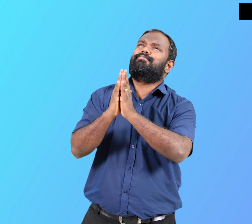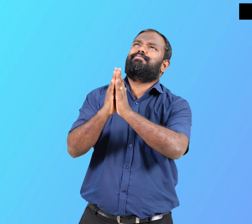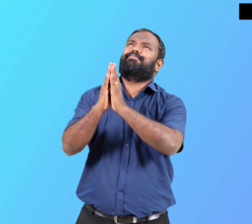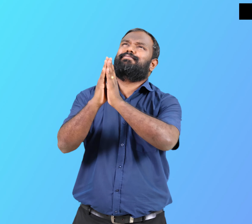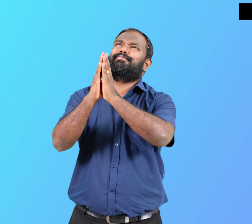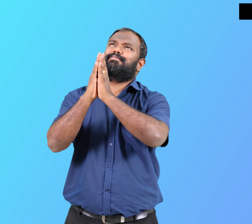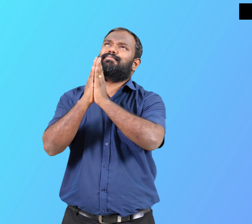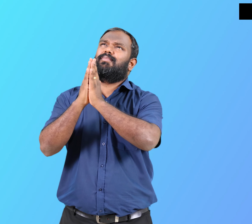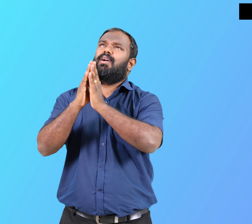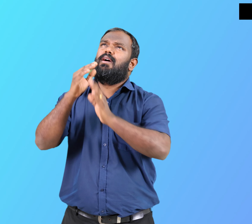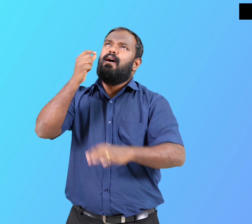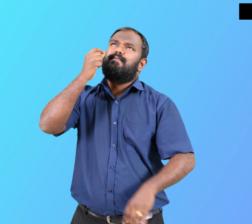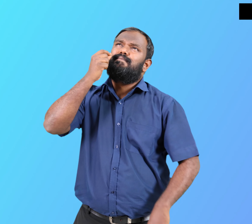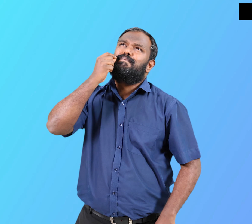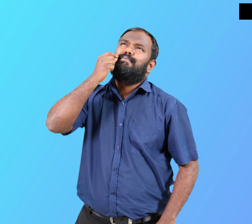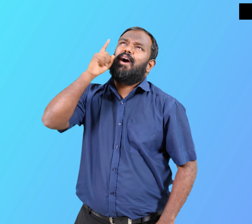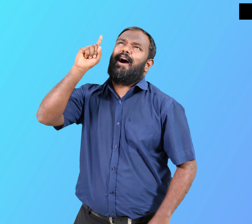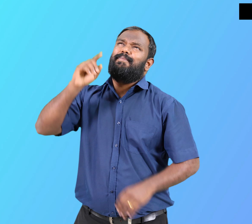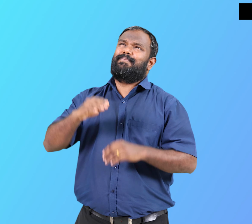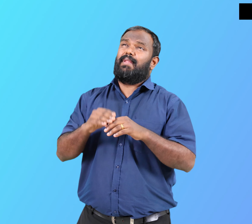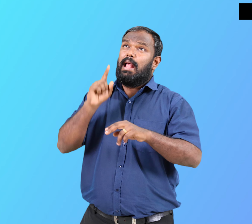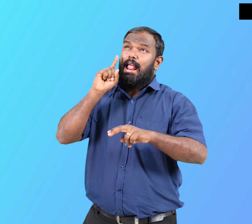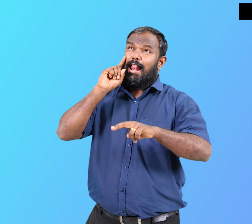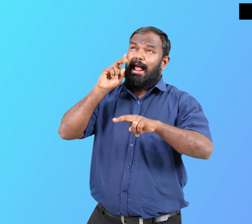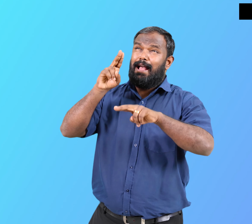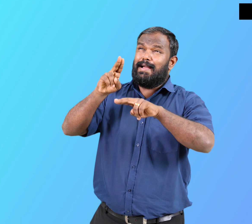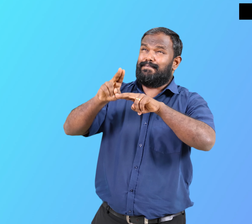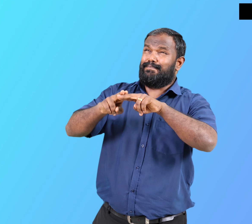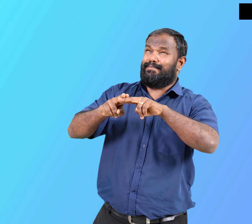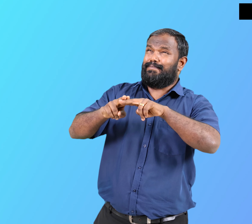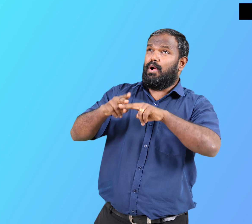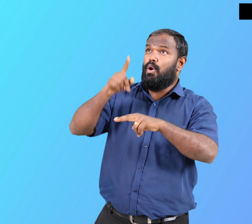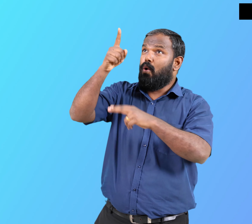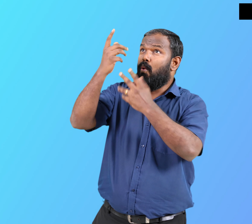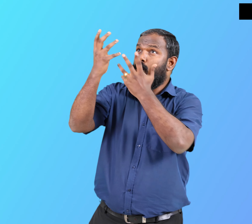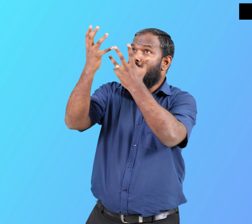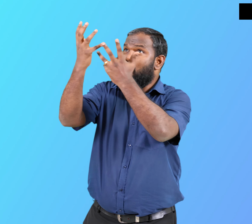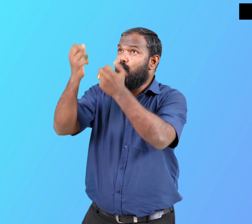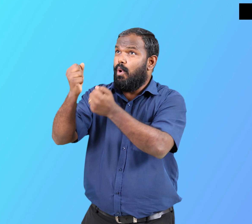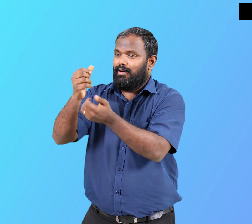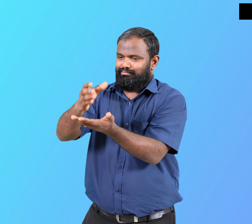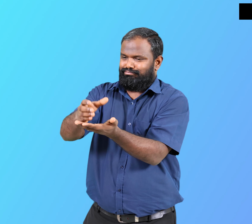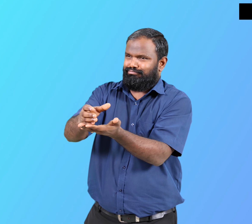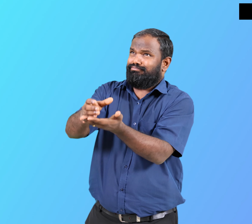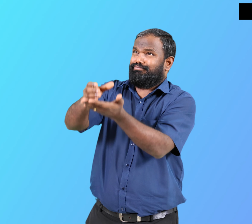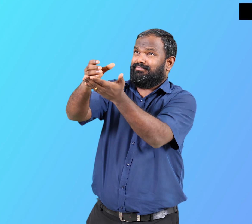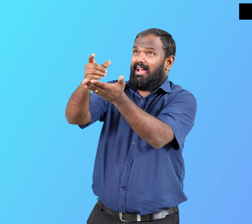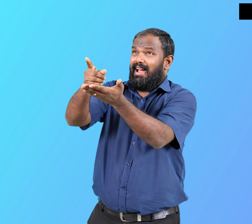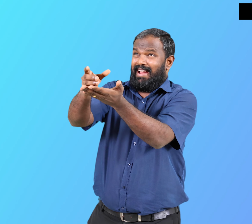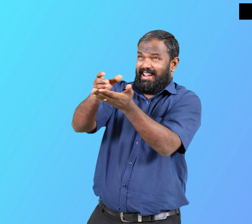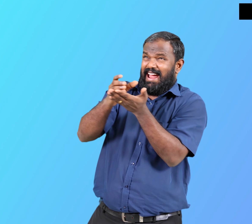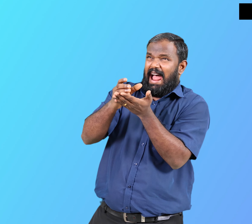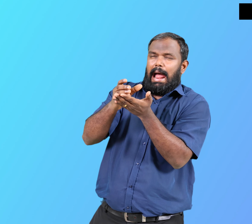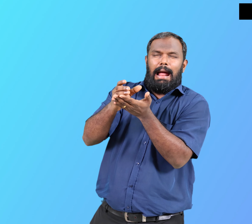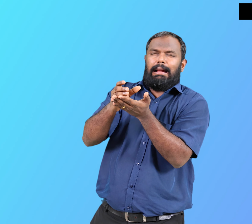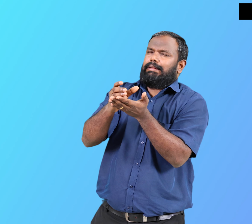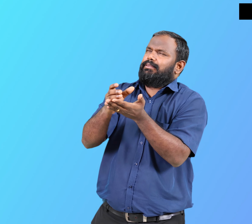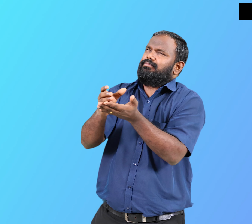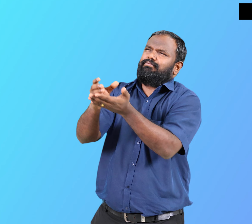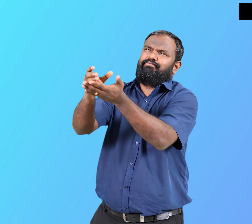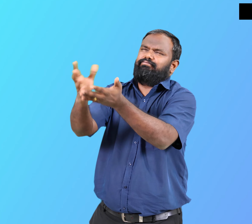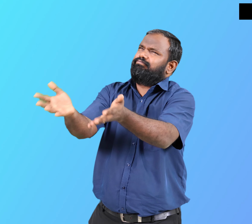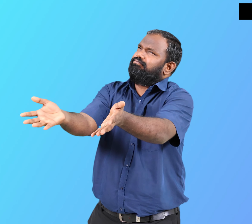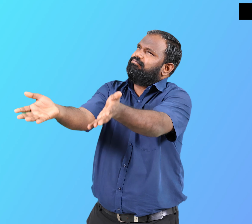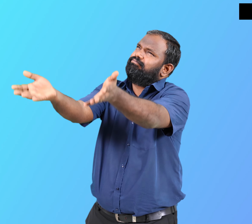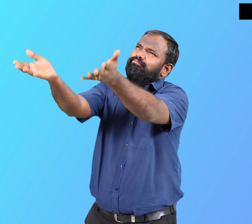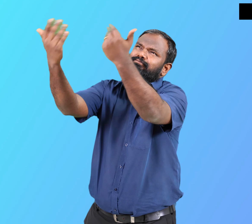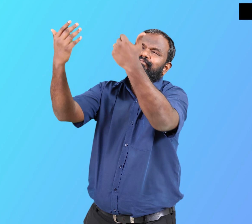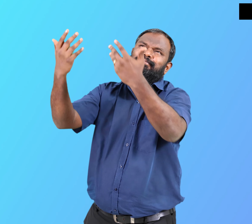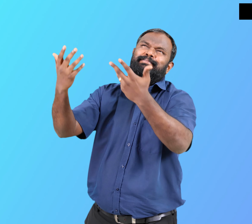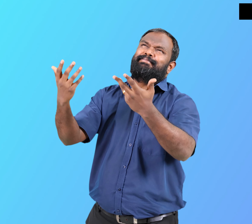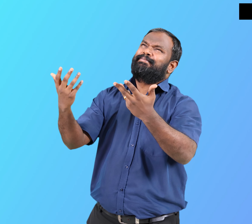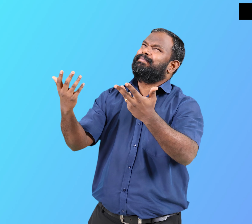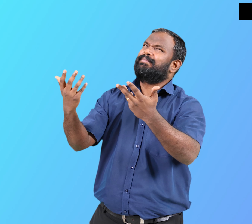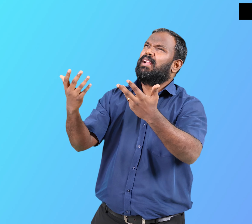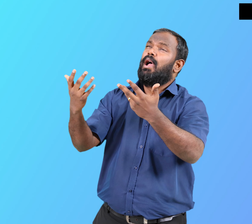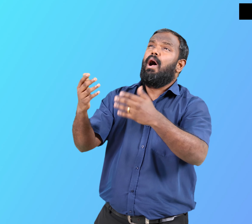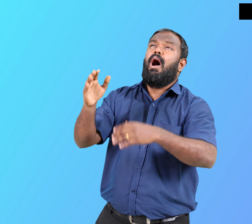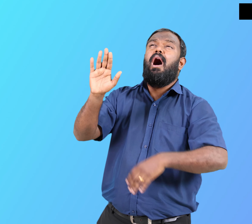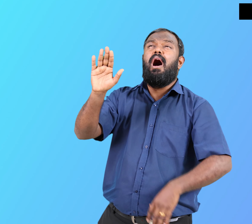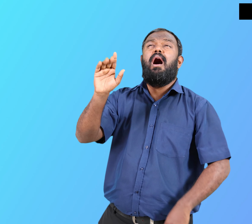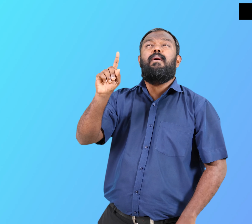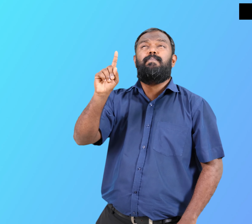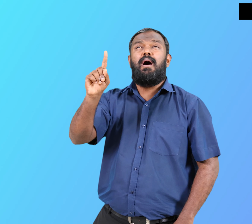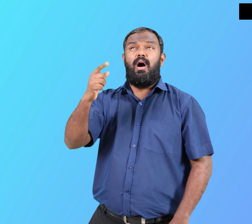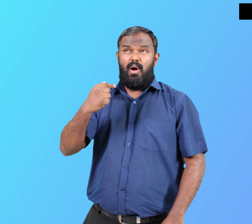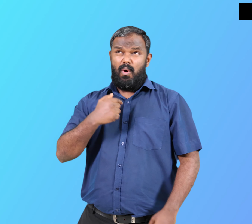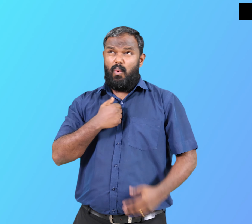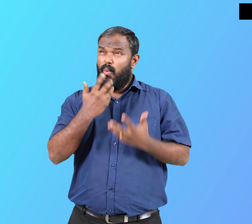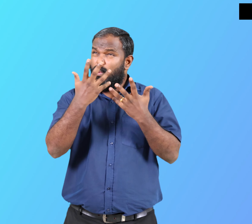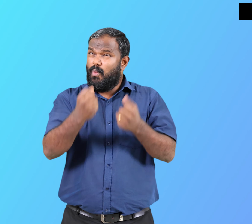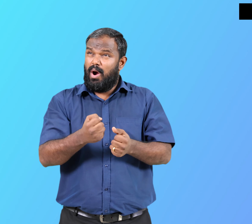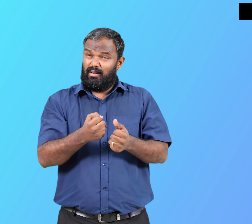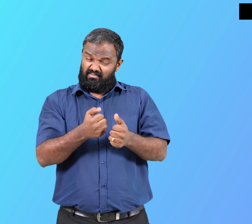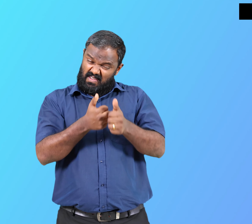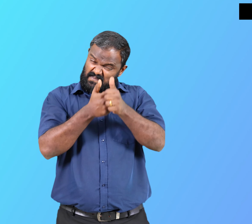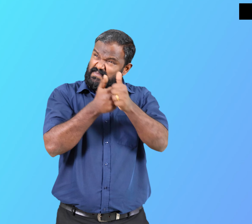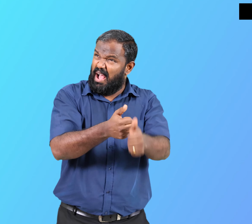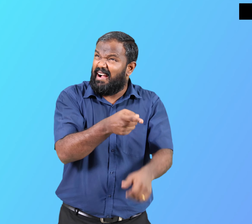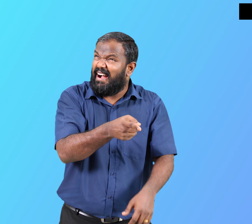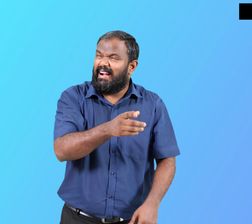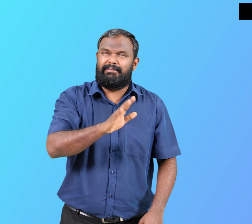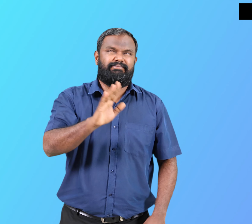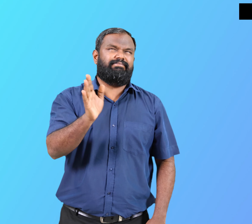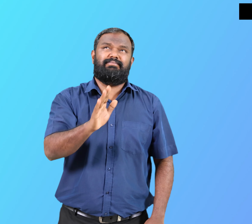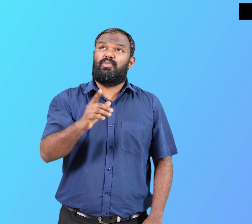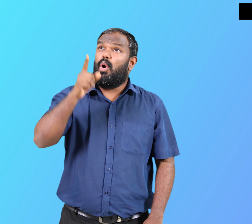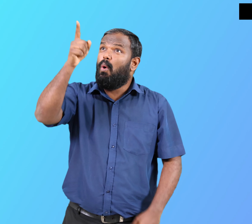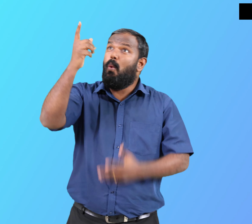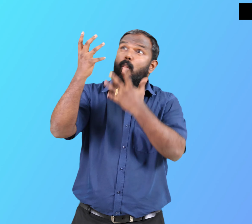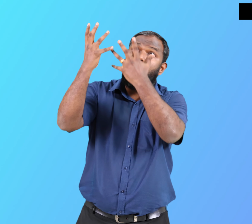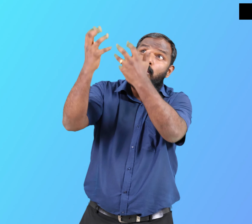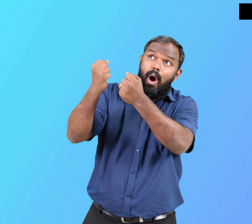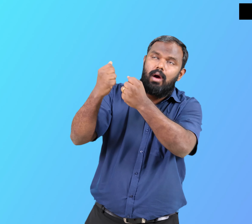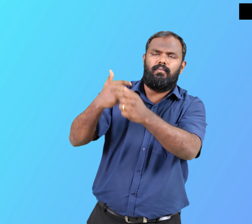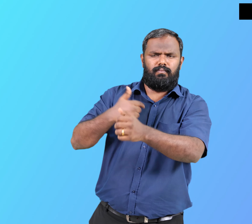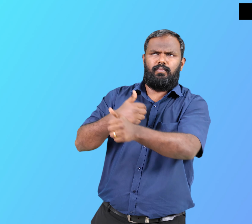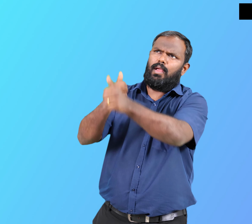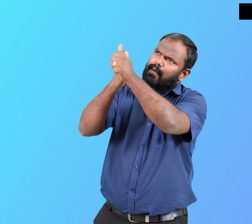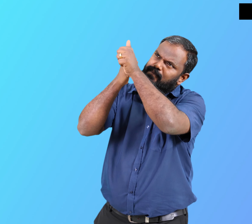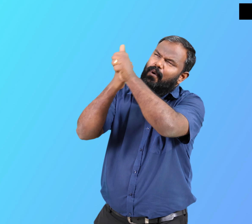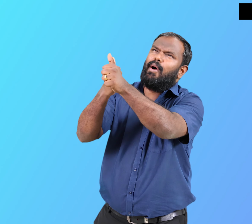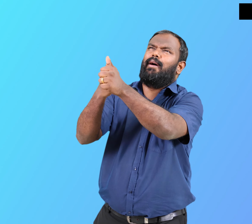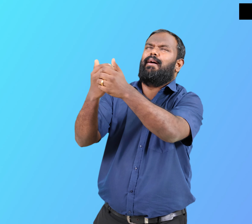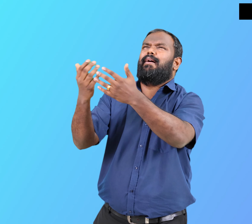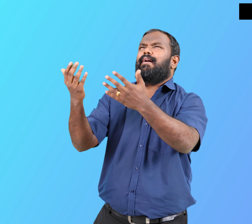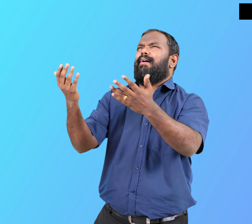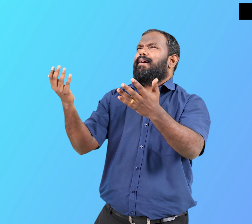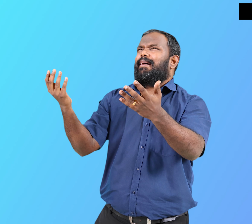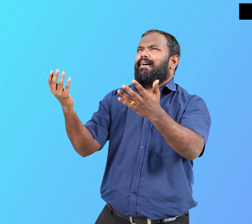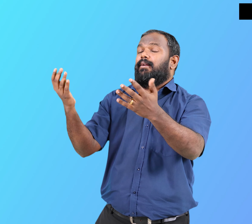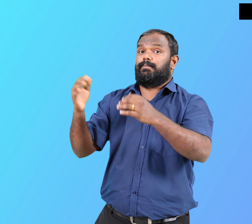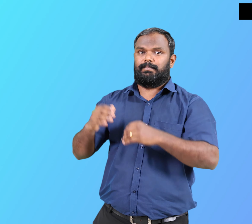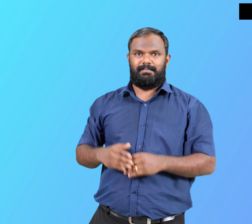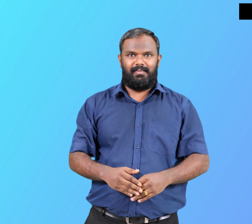“Father, if you are willing, please don’t make me drink from this cup. But do what you want, not what I want.”